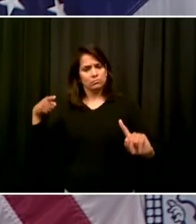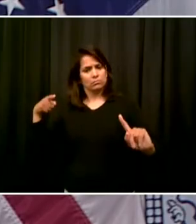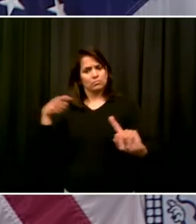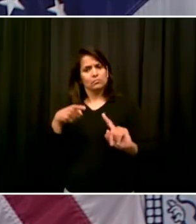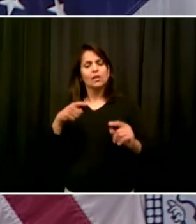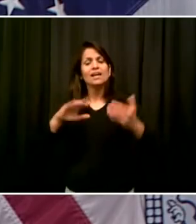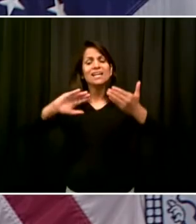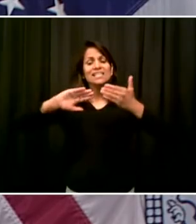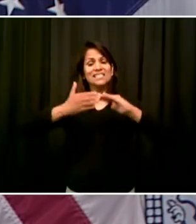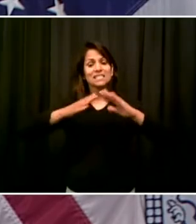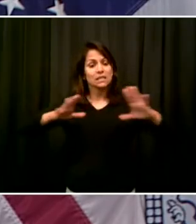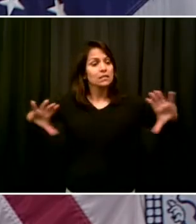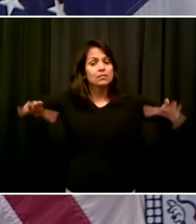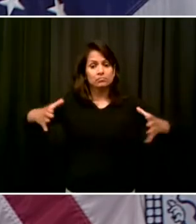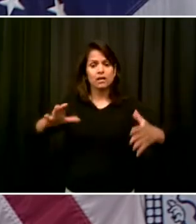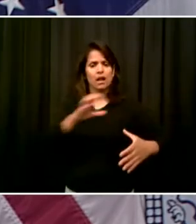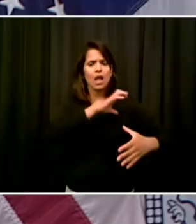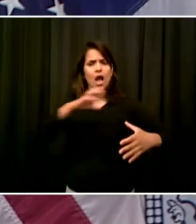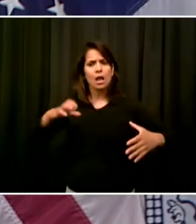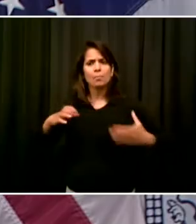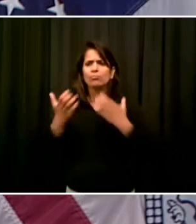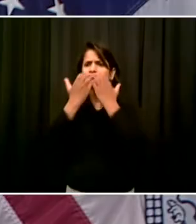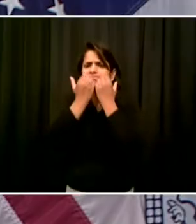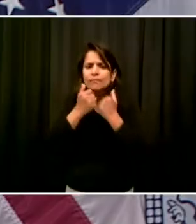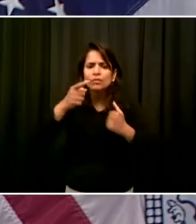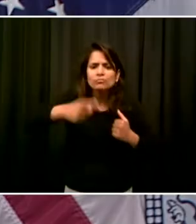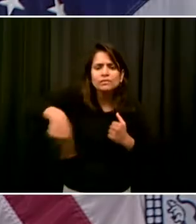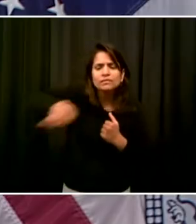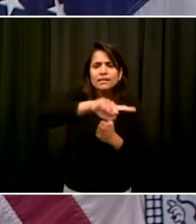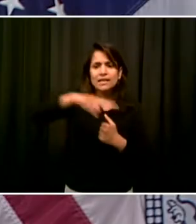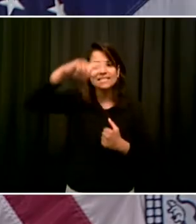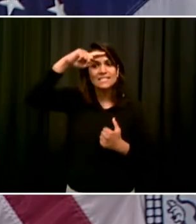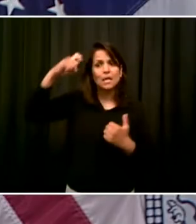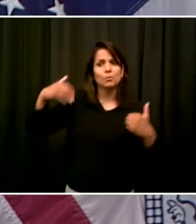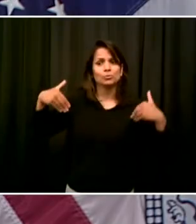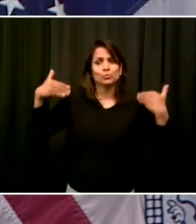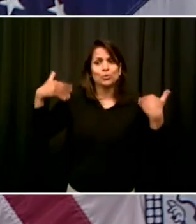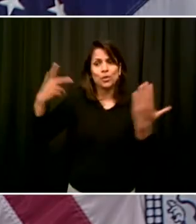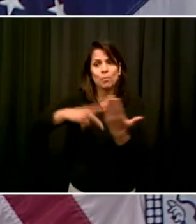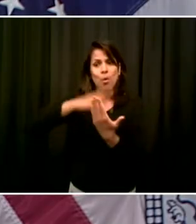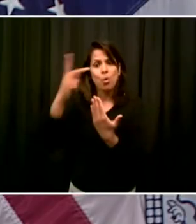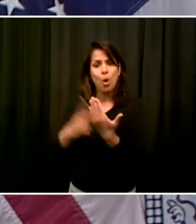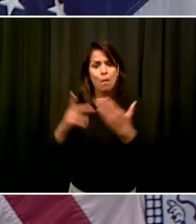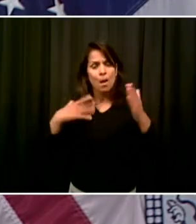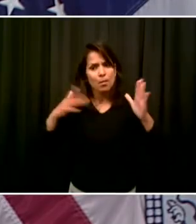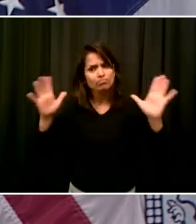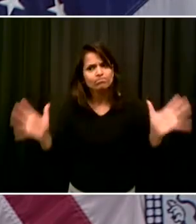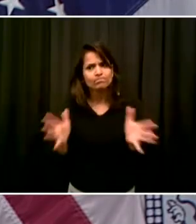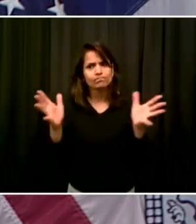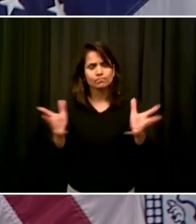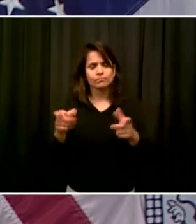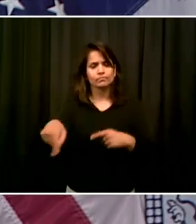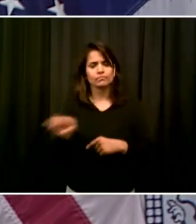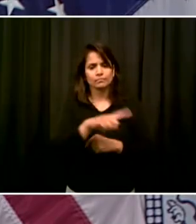THE IMPORTANT PINOT IS THAT THE CITY COUNCIL CARES DEEPLY